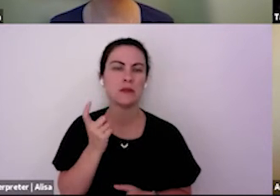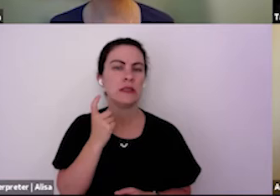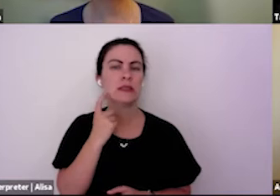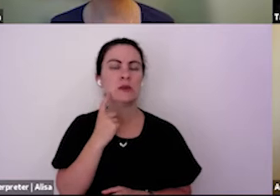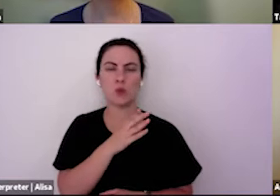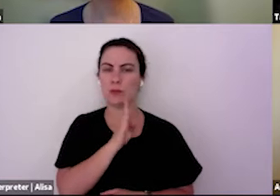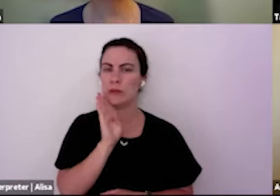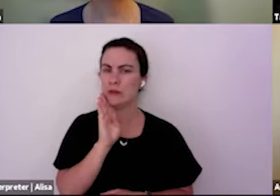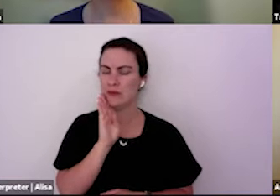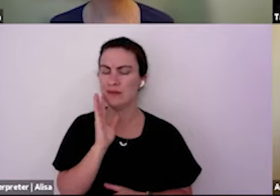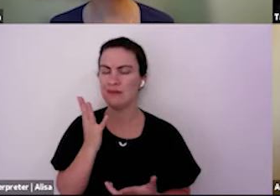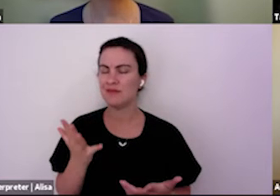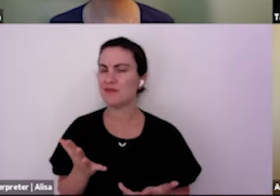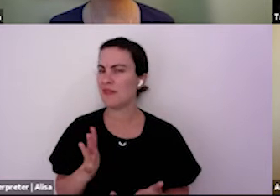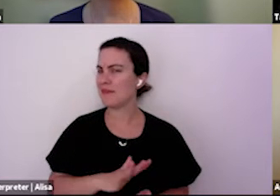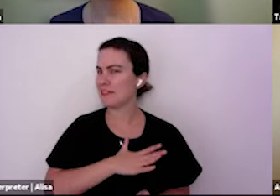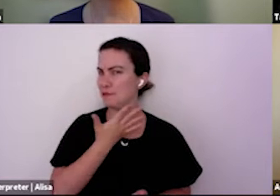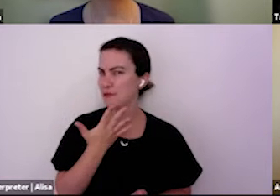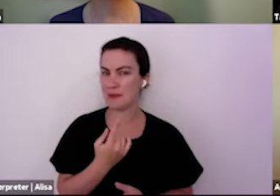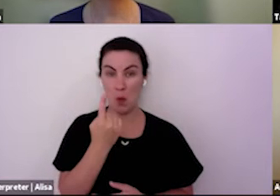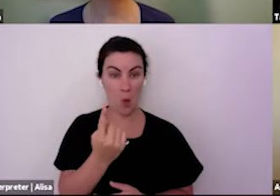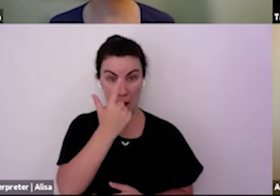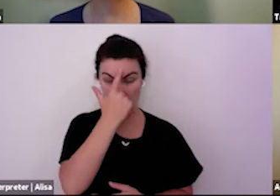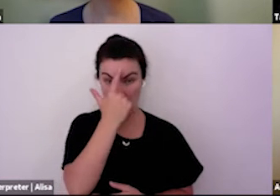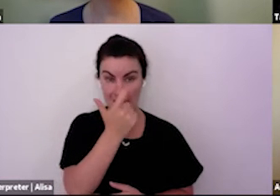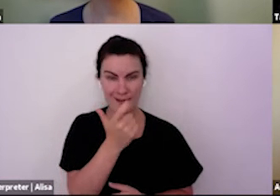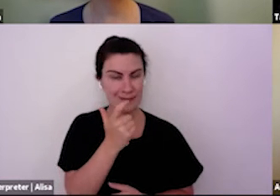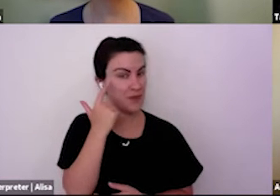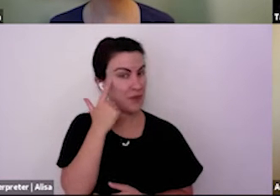One of the ideas that I think is really interesting, and I will share more about this, is the idea